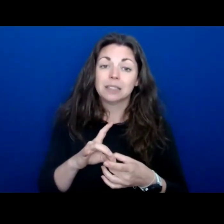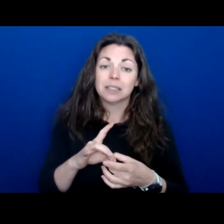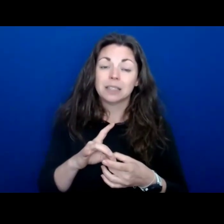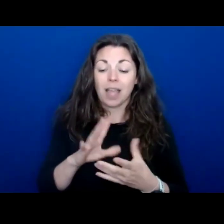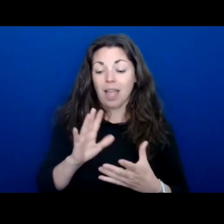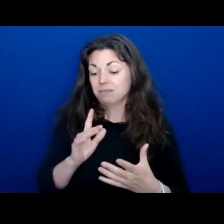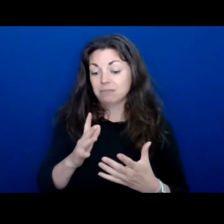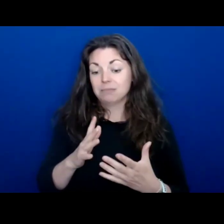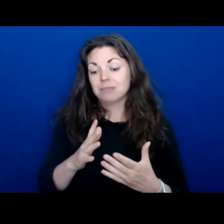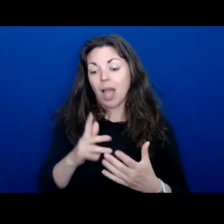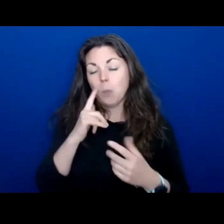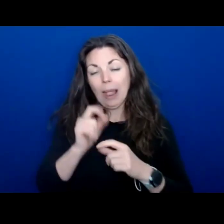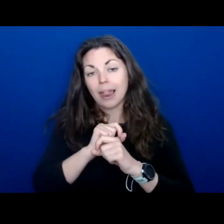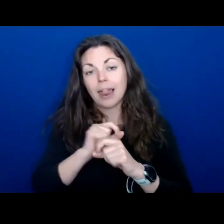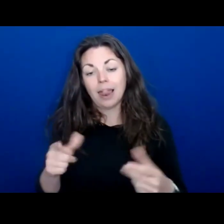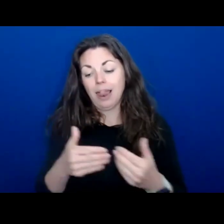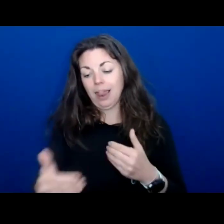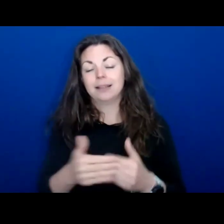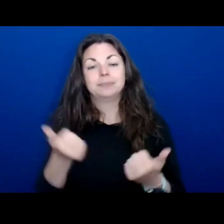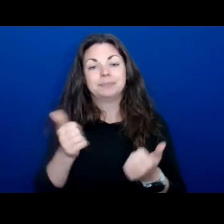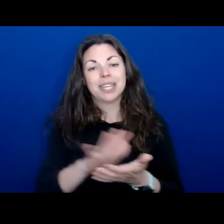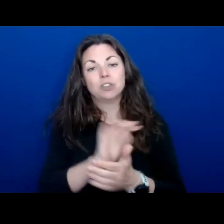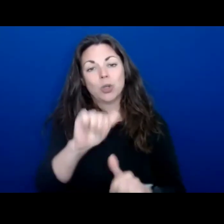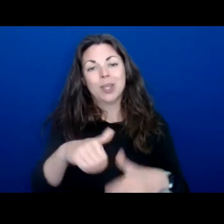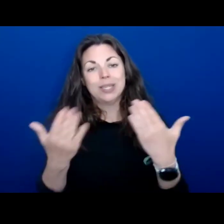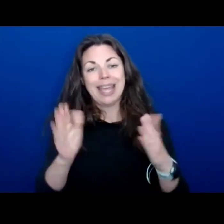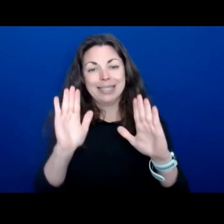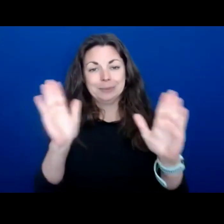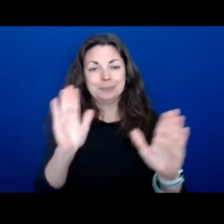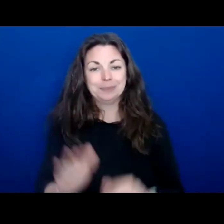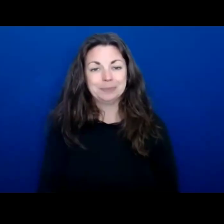via email and yeah, enjoy the rest of your day. Thank you.